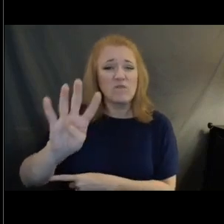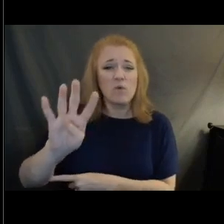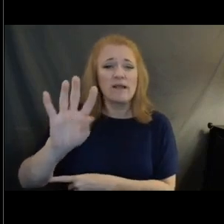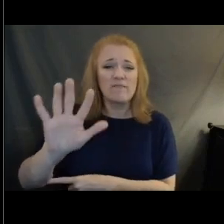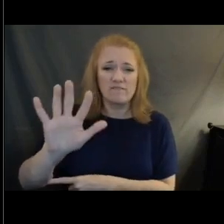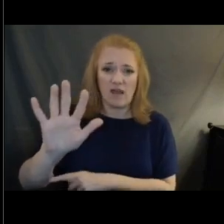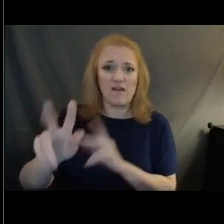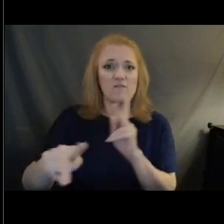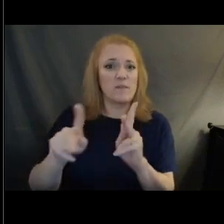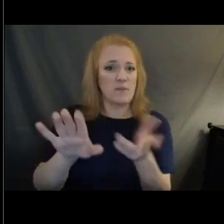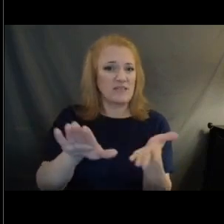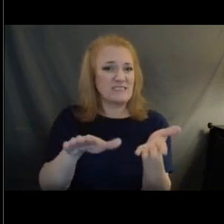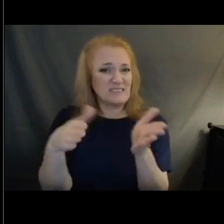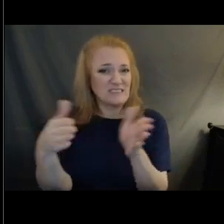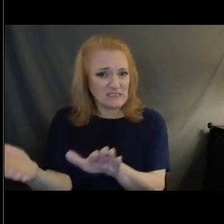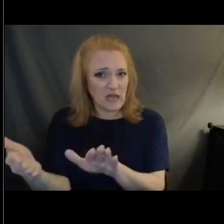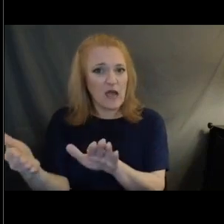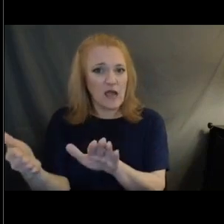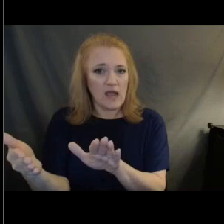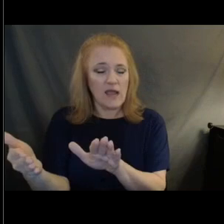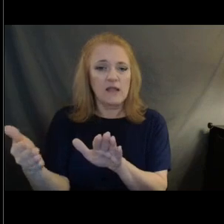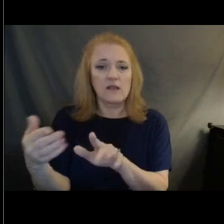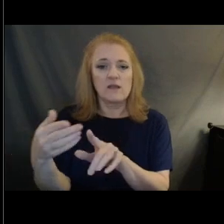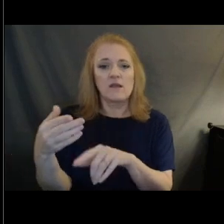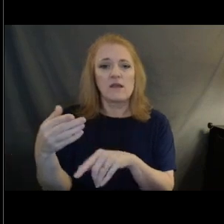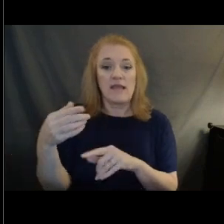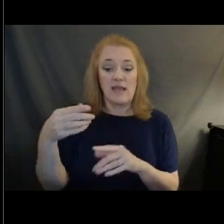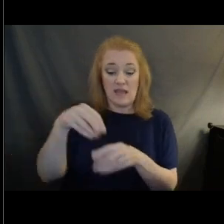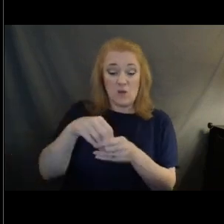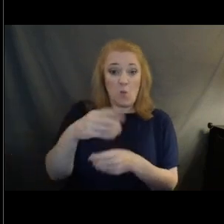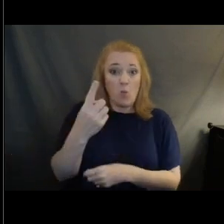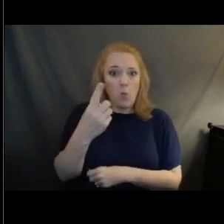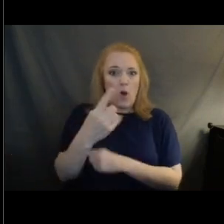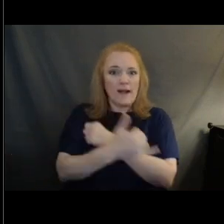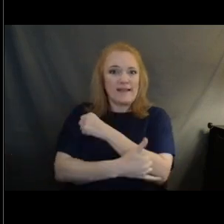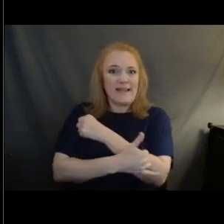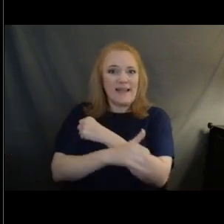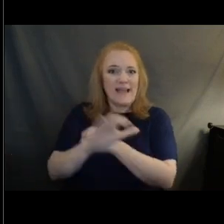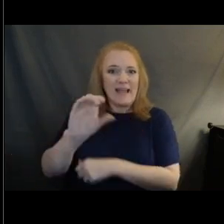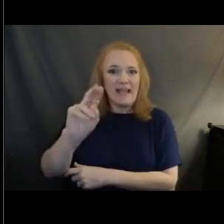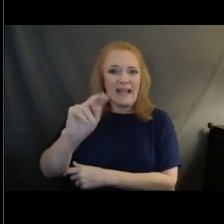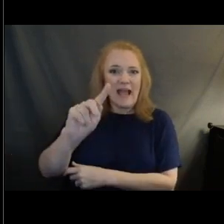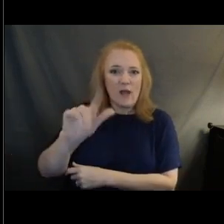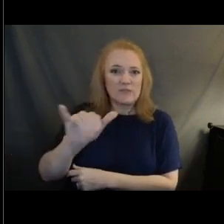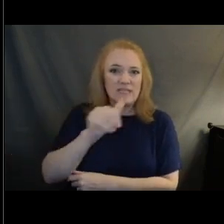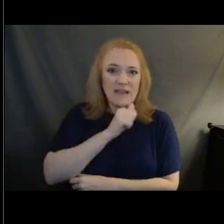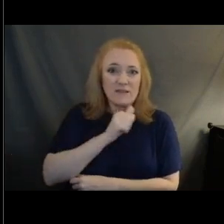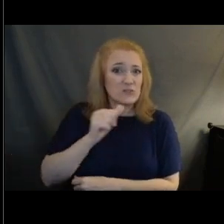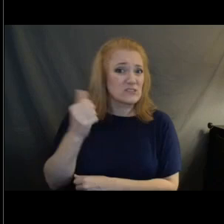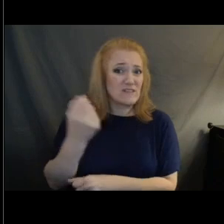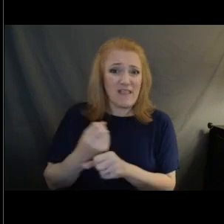fatalities reported in Maricopa County, Arizona just last year alone. But it's significant and